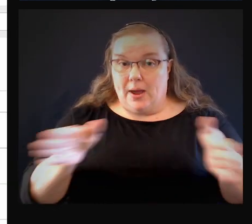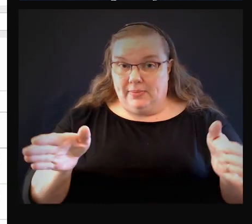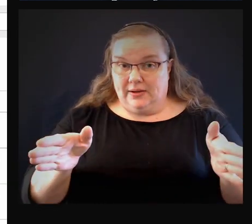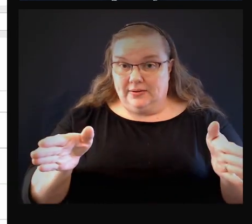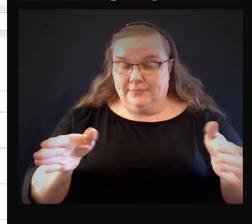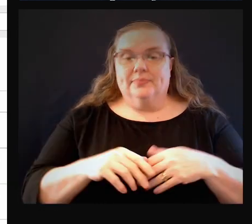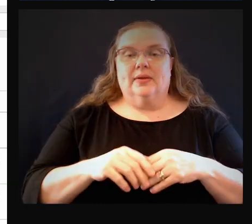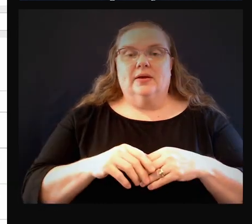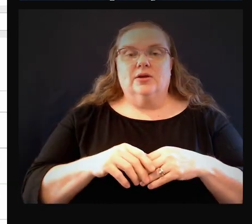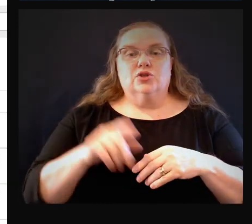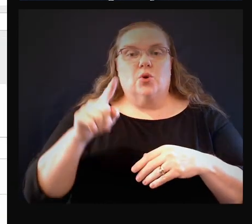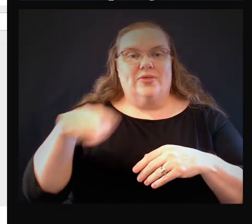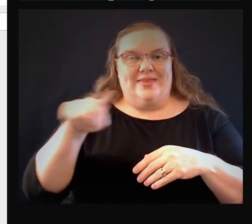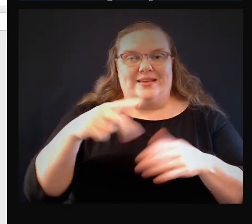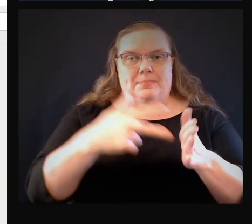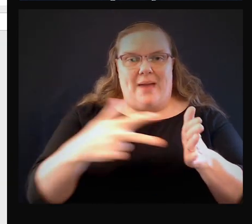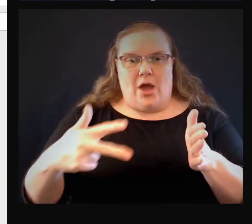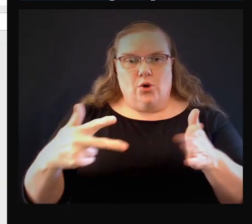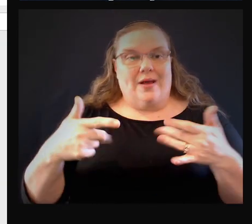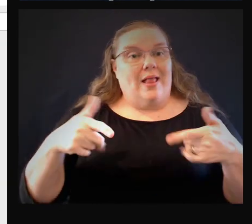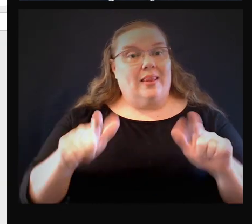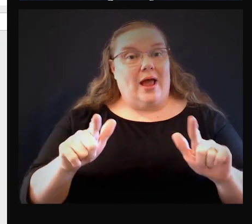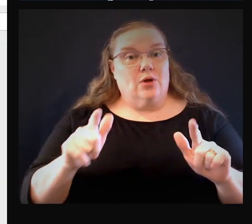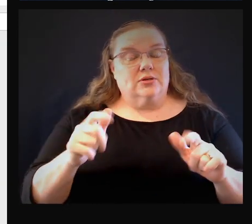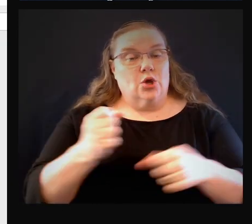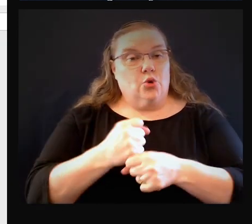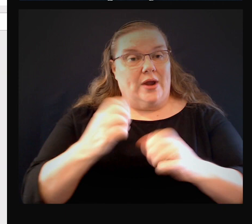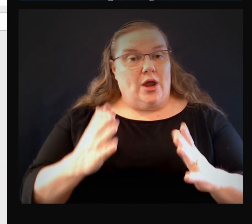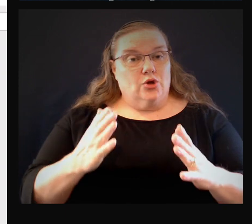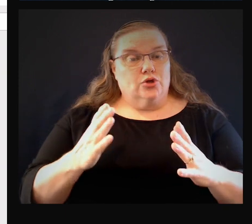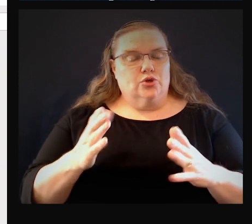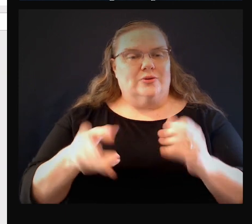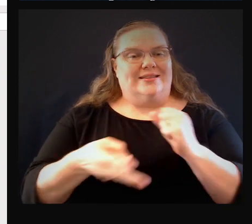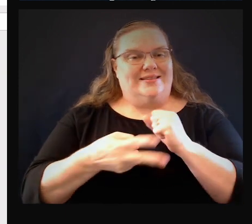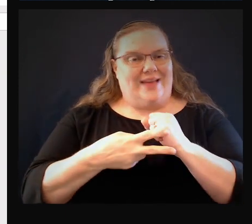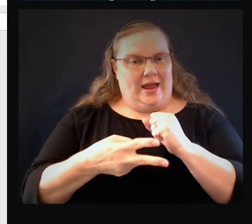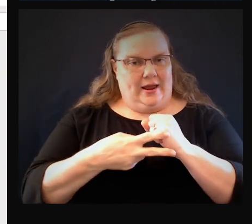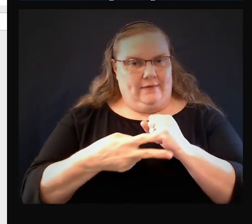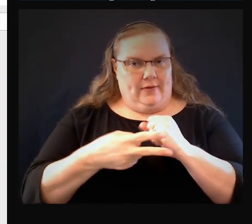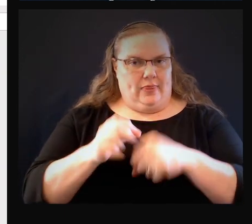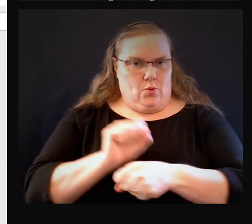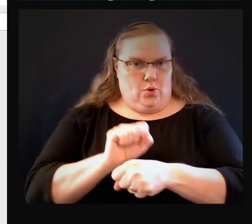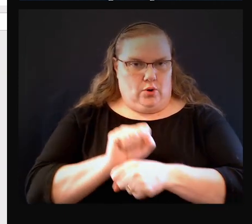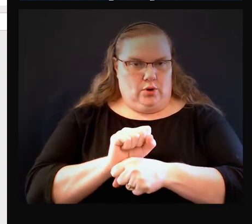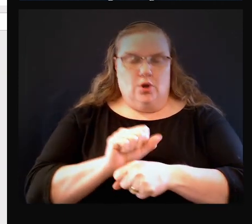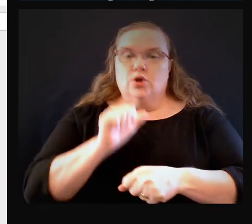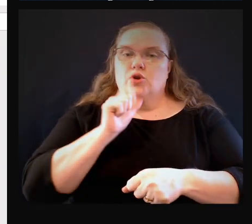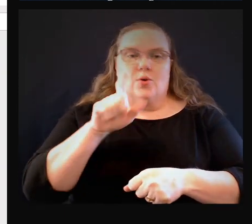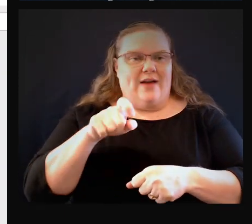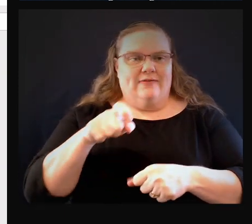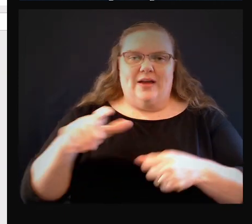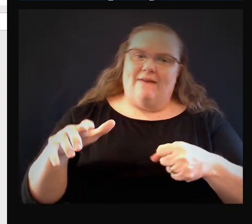This pattern allows creators to save any in-progress work, so they don't need to have a fully ready piece of content to work on.